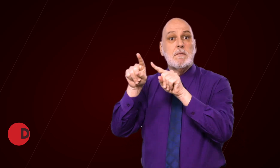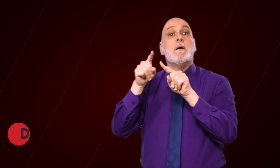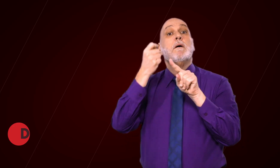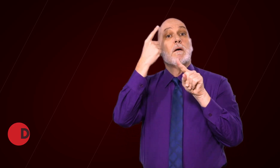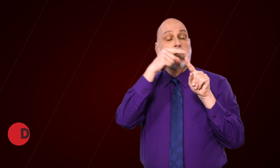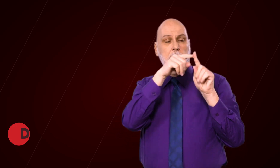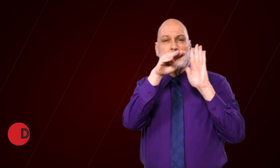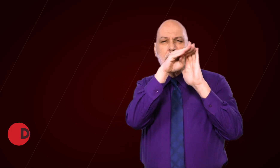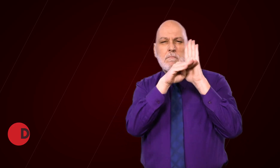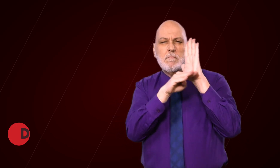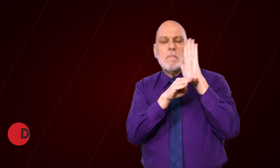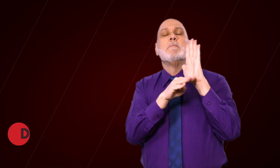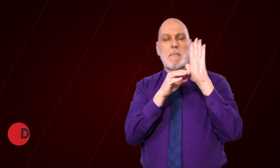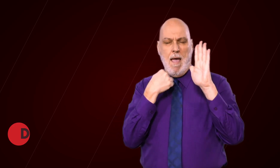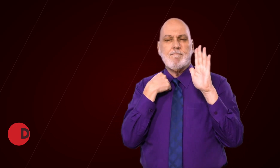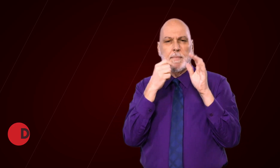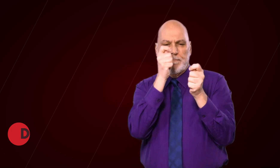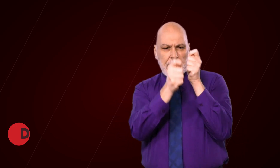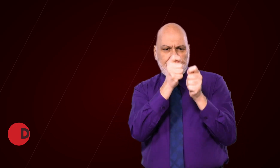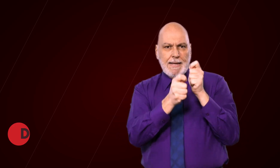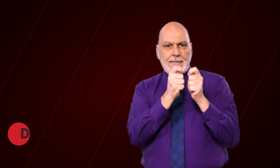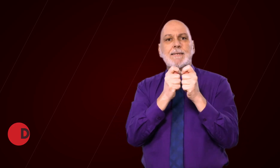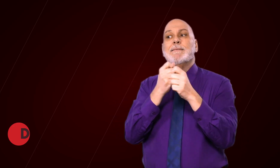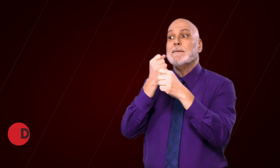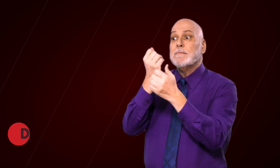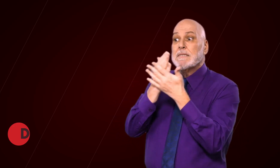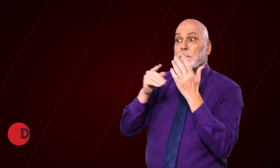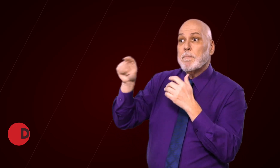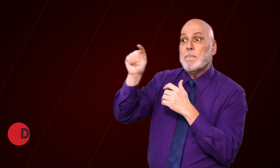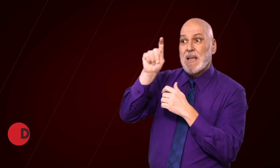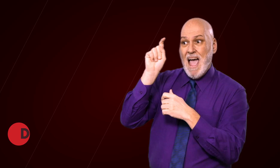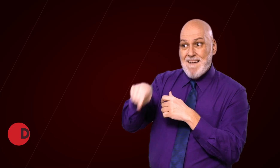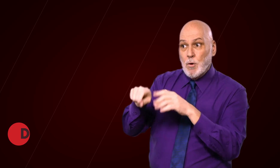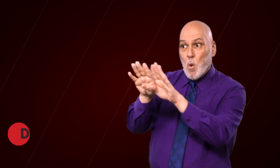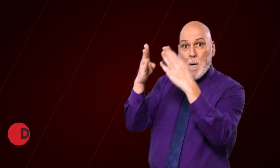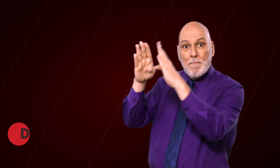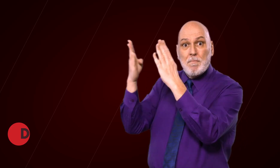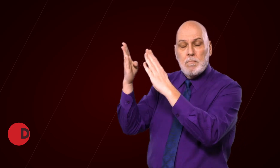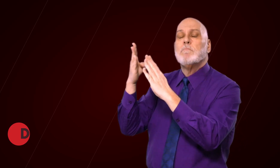Even if a business is on the essential list,